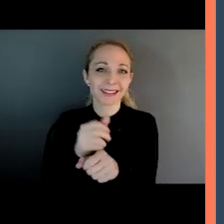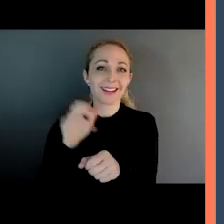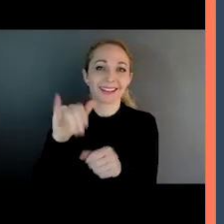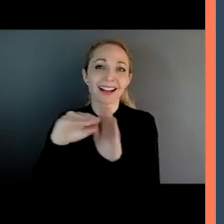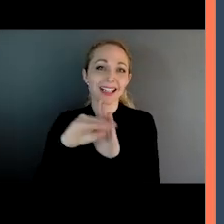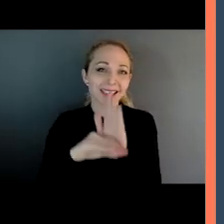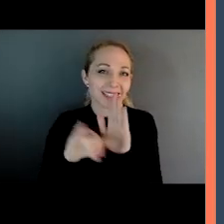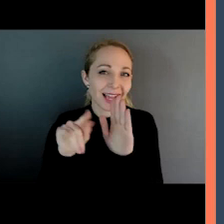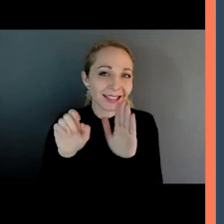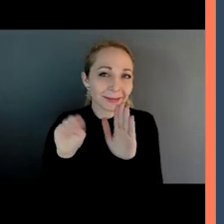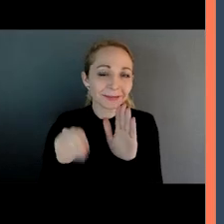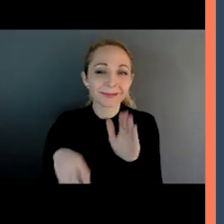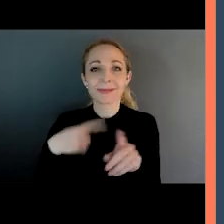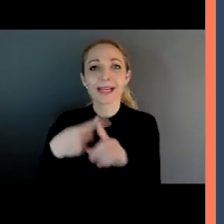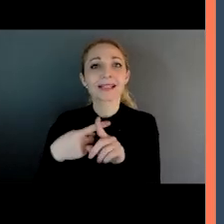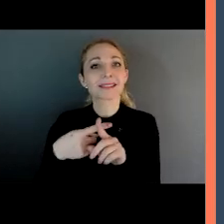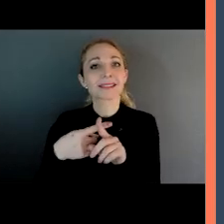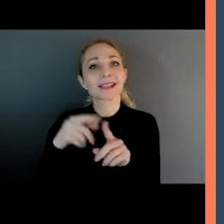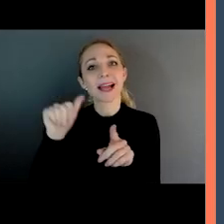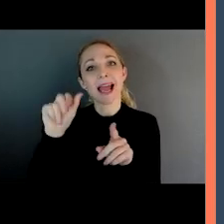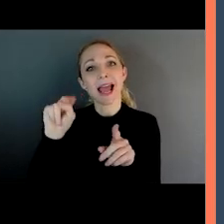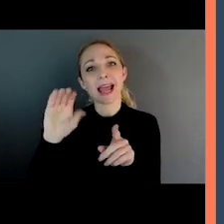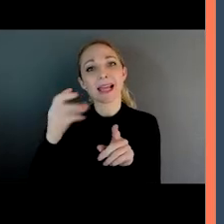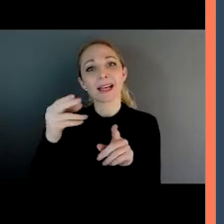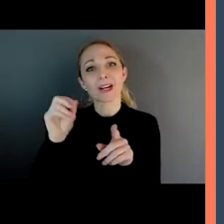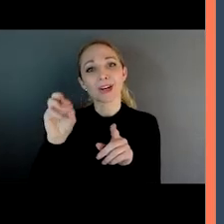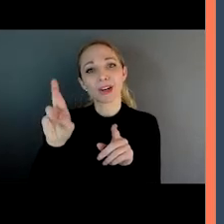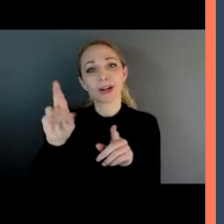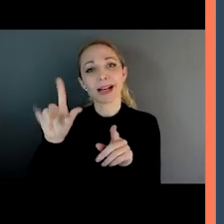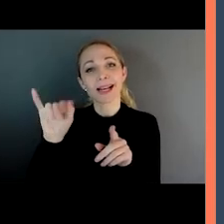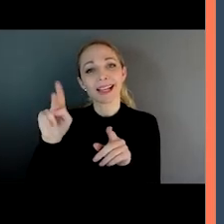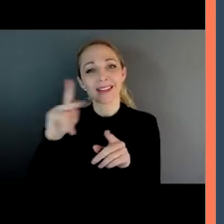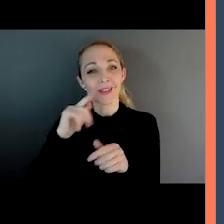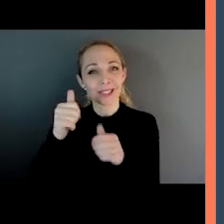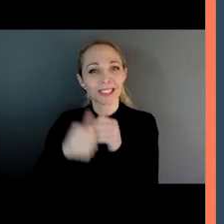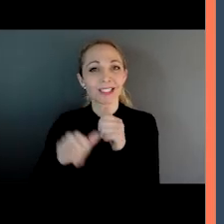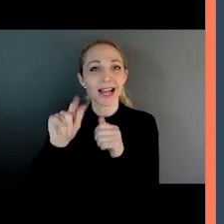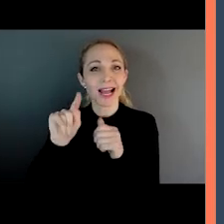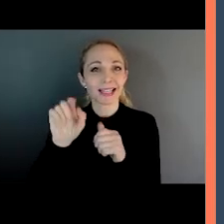AND THE ANCHOR LINKS FOR EACH ITEM IN YOUR MENU.